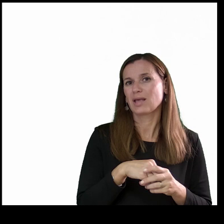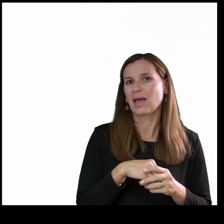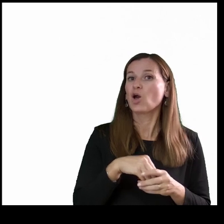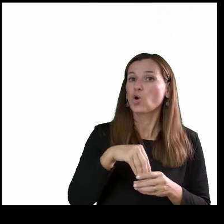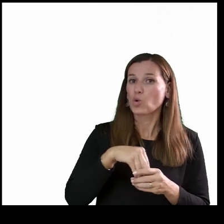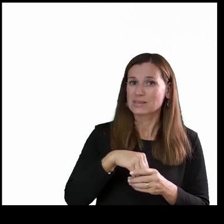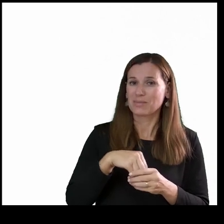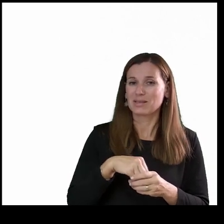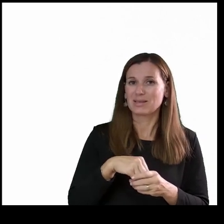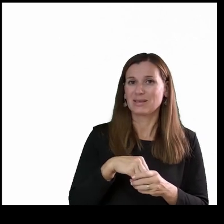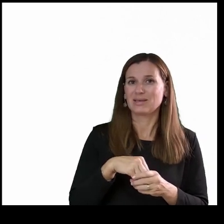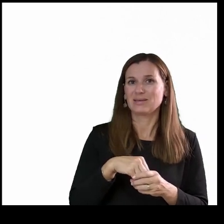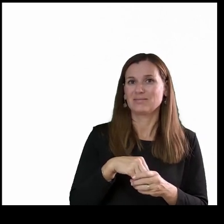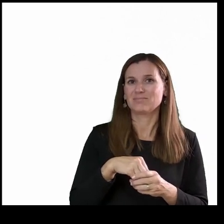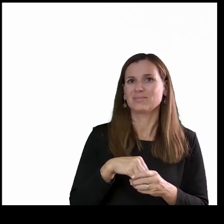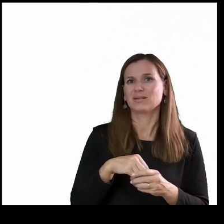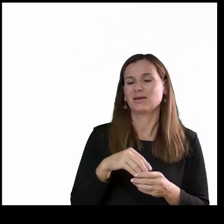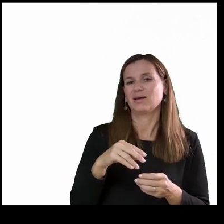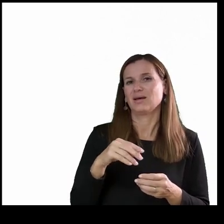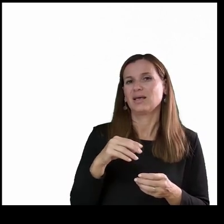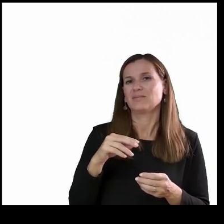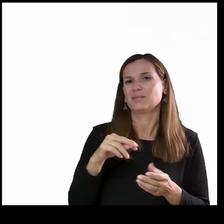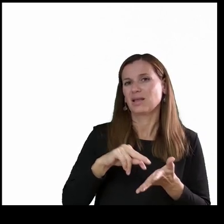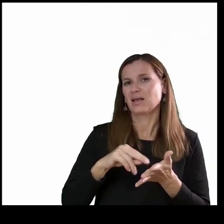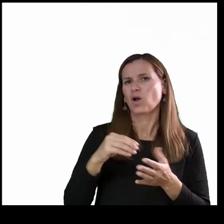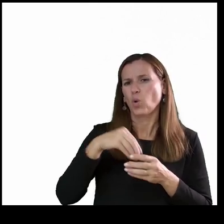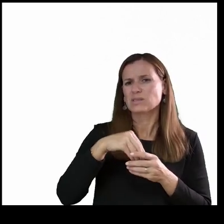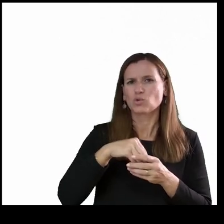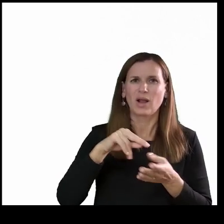engineering. So this having